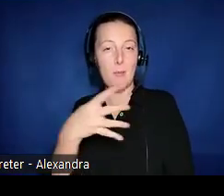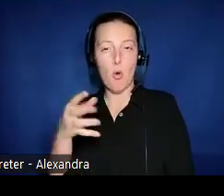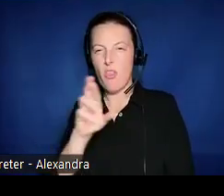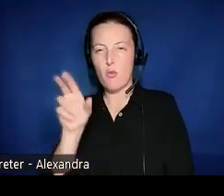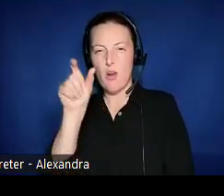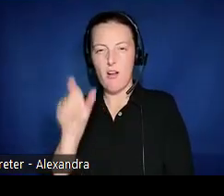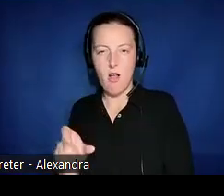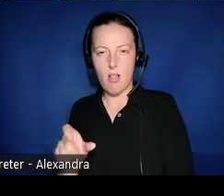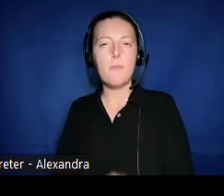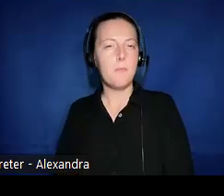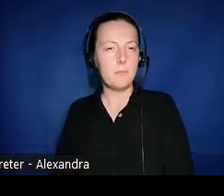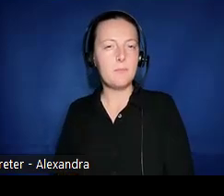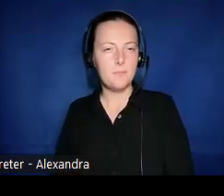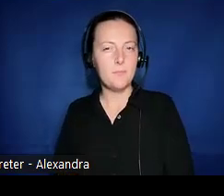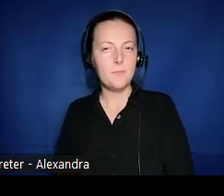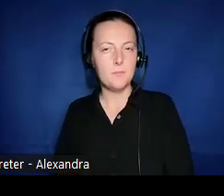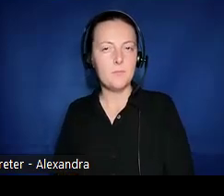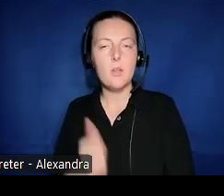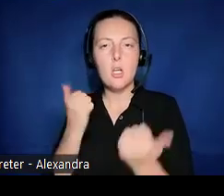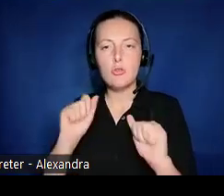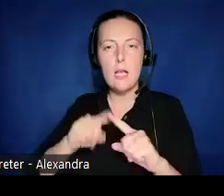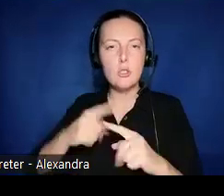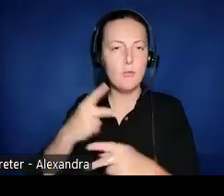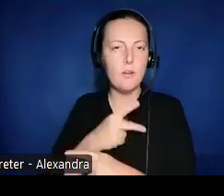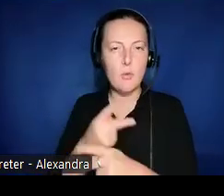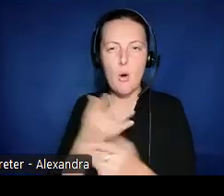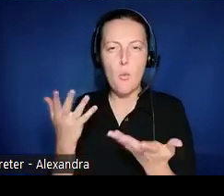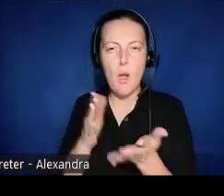and try and figure out like what would have motivated him to choose that value, uh it's